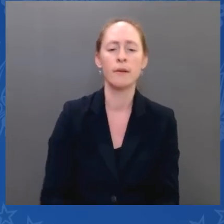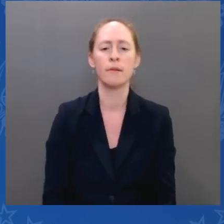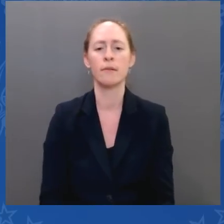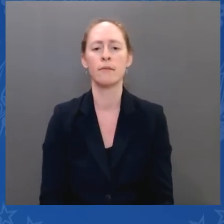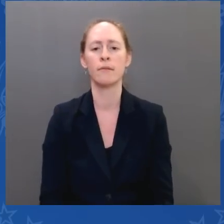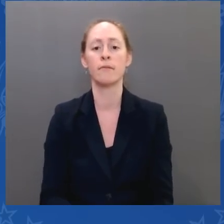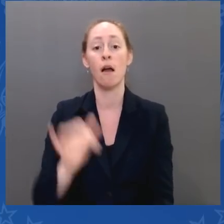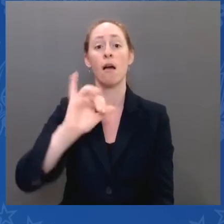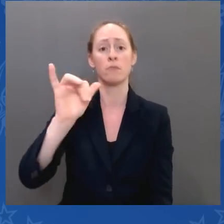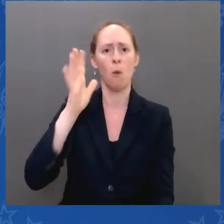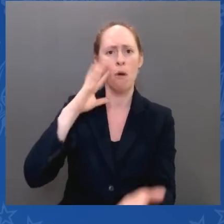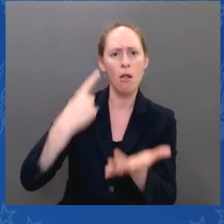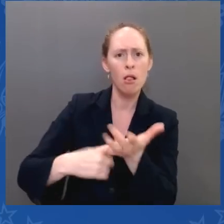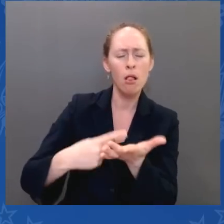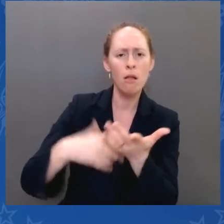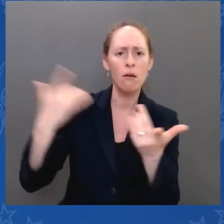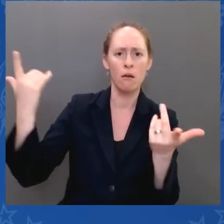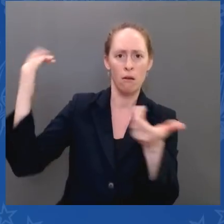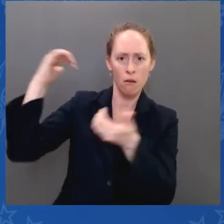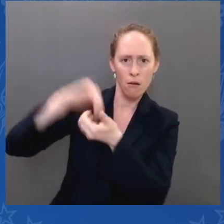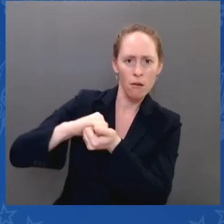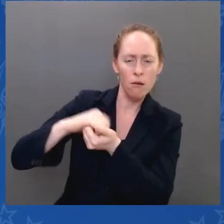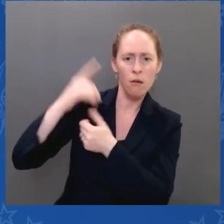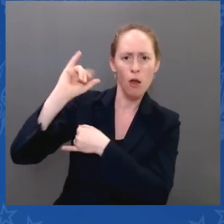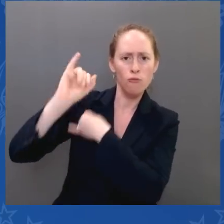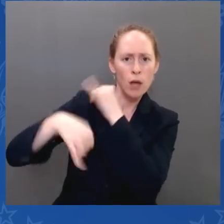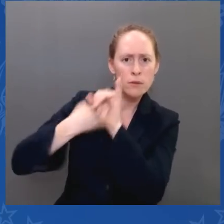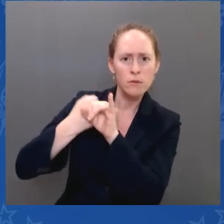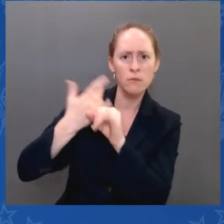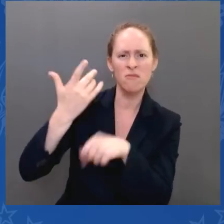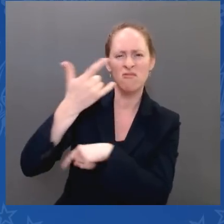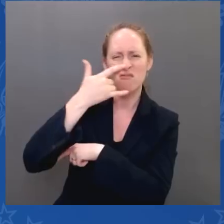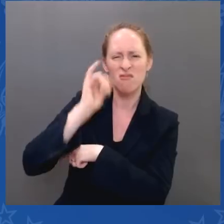to explore the price cap coming out of the G7, Secretary Yellen